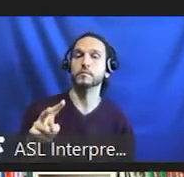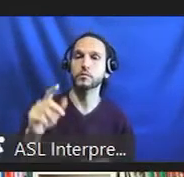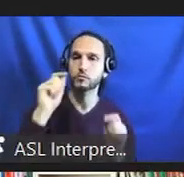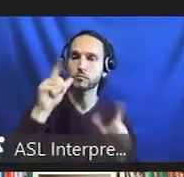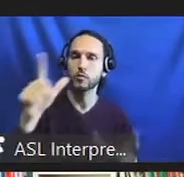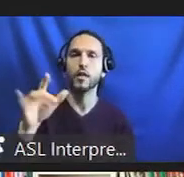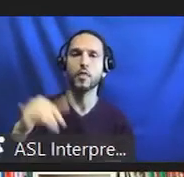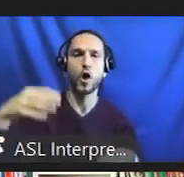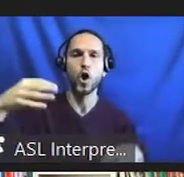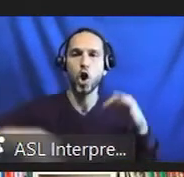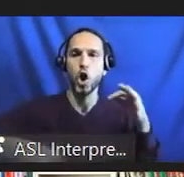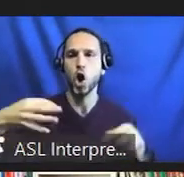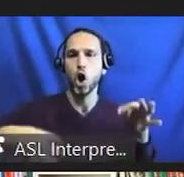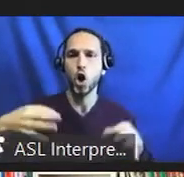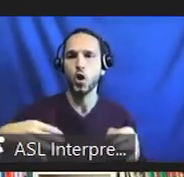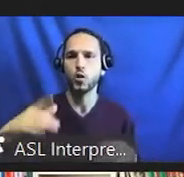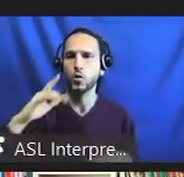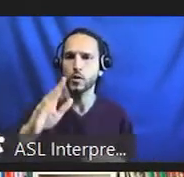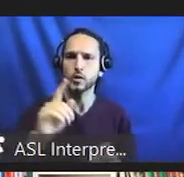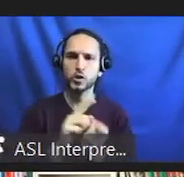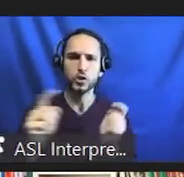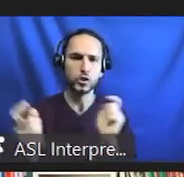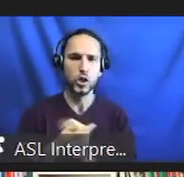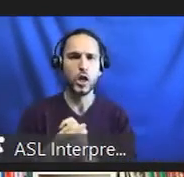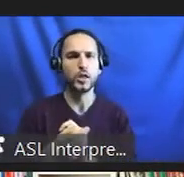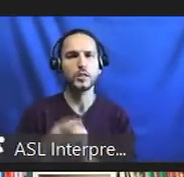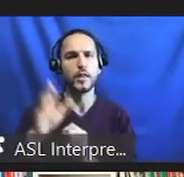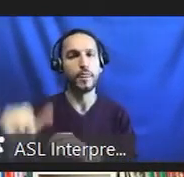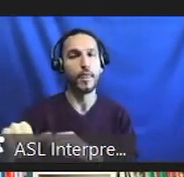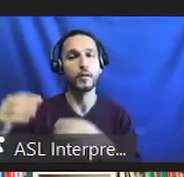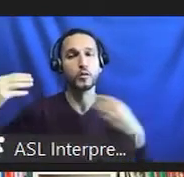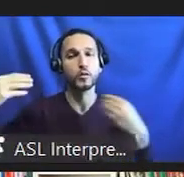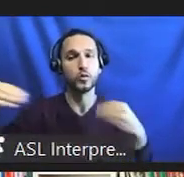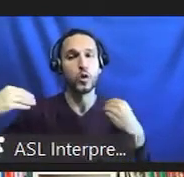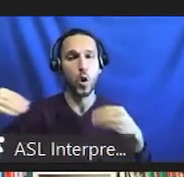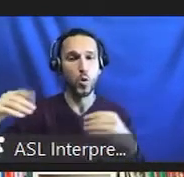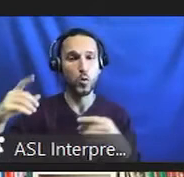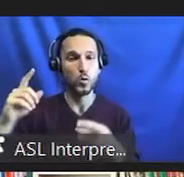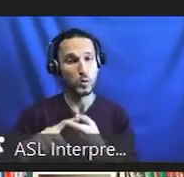say that it would fundamentally alter the nature of the store just to special-order a book.